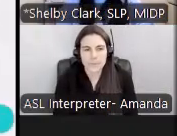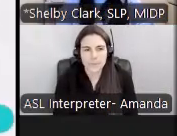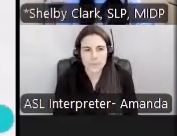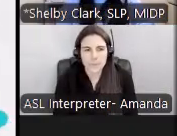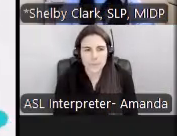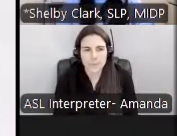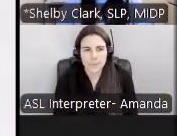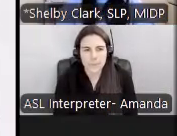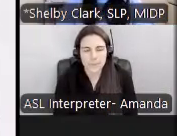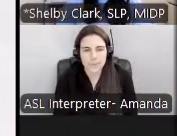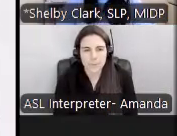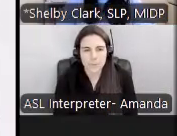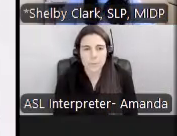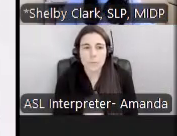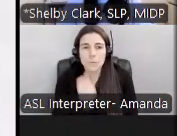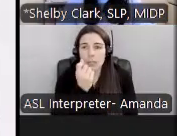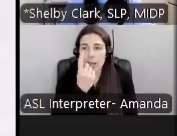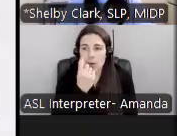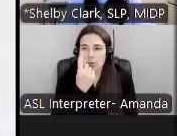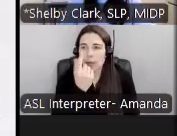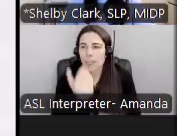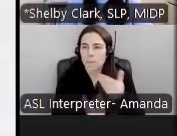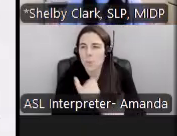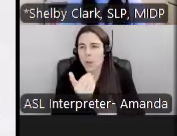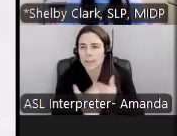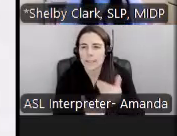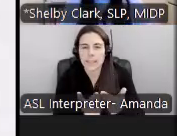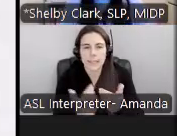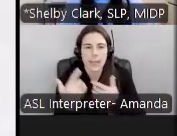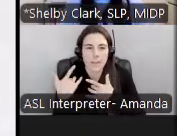So understanding the process of typical development helps us